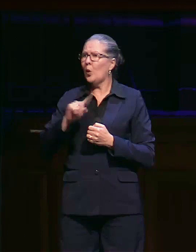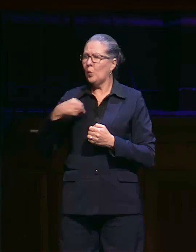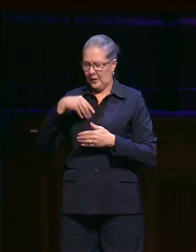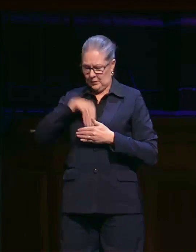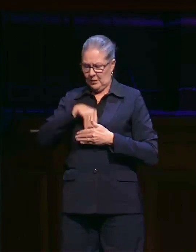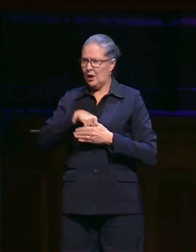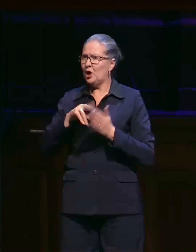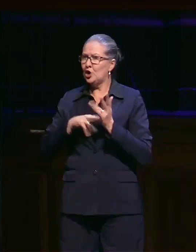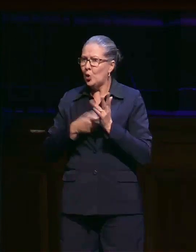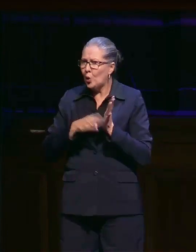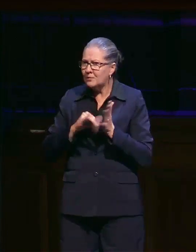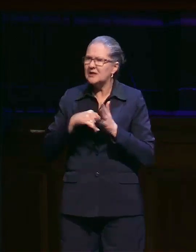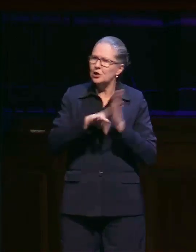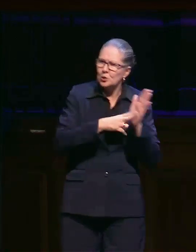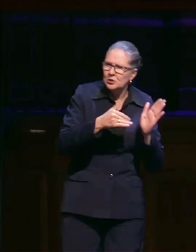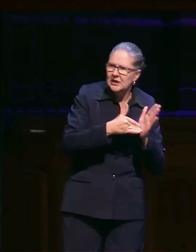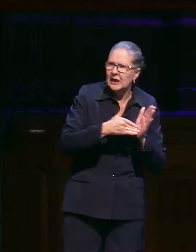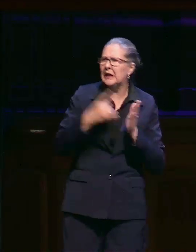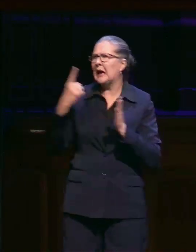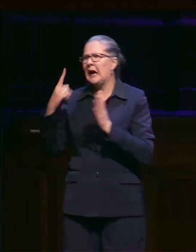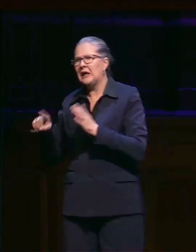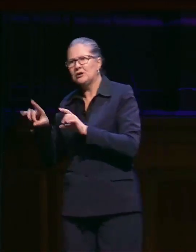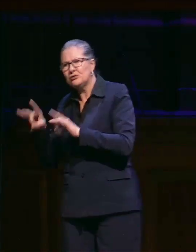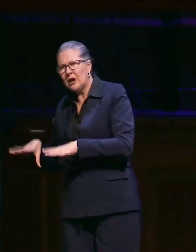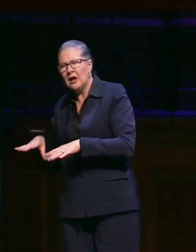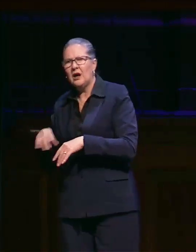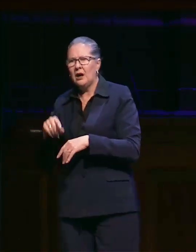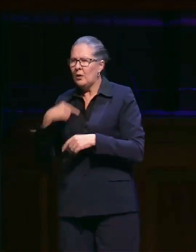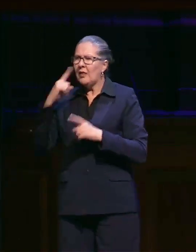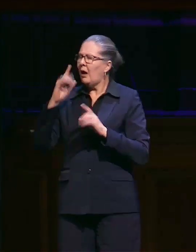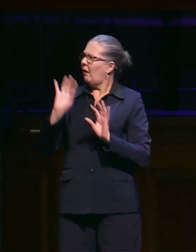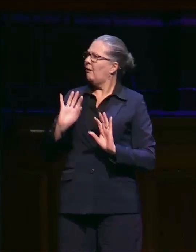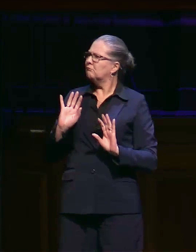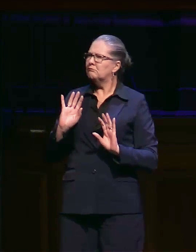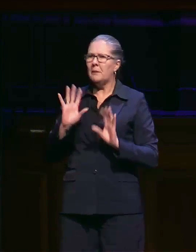and Australia perhaps take for granted the rule of law the peaceful transfer of